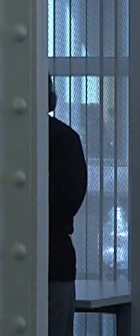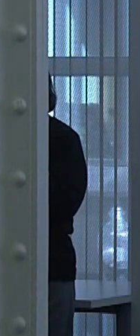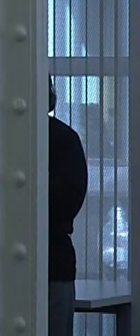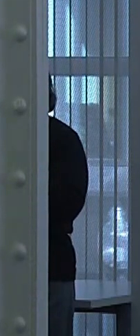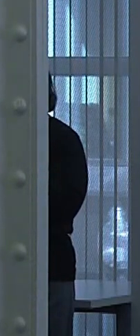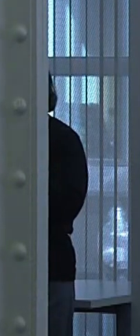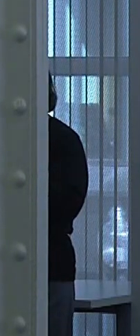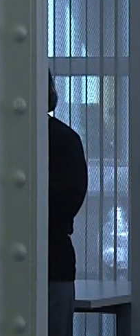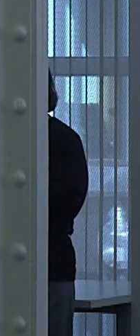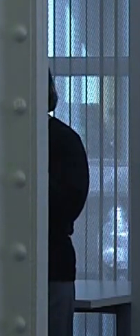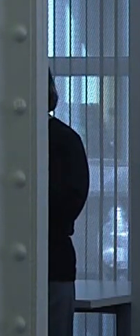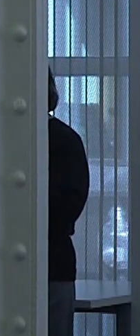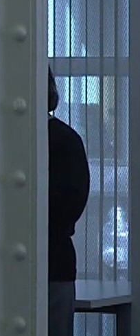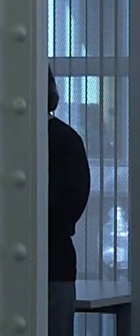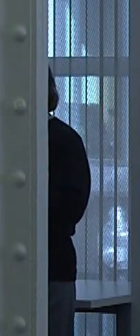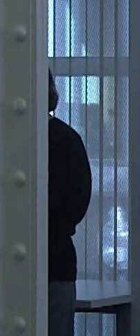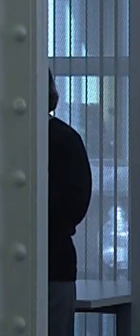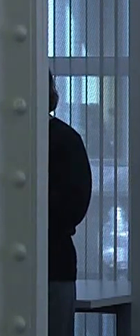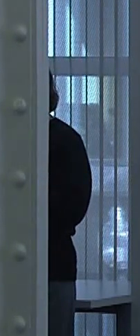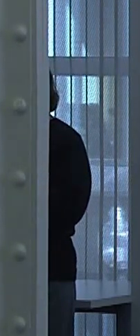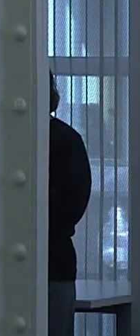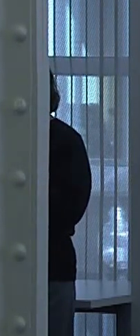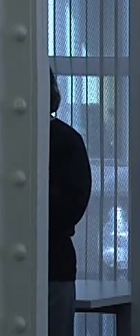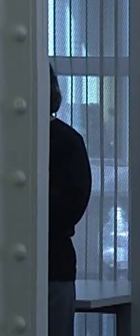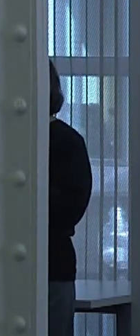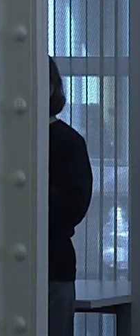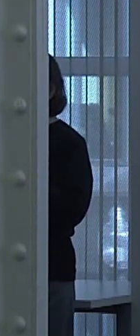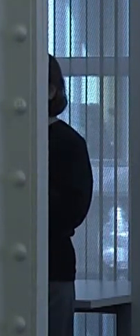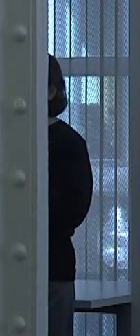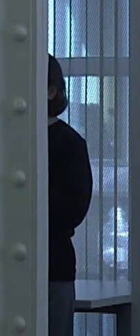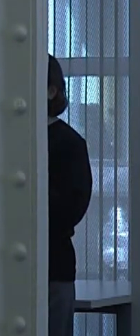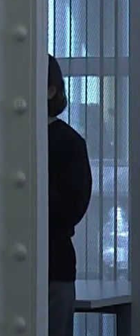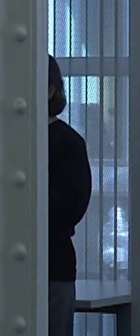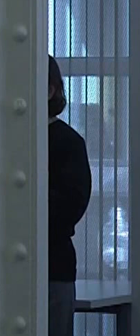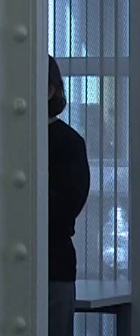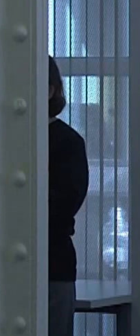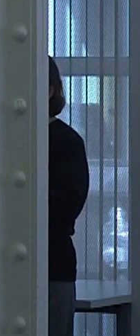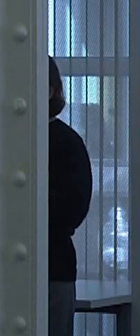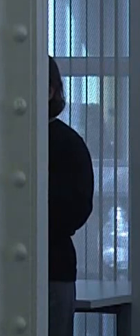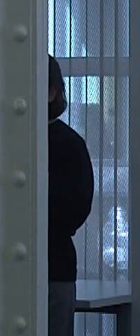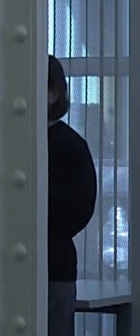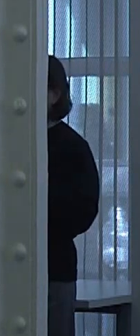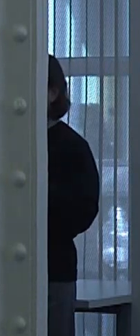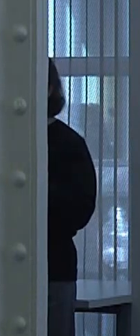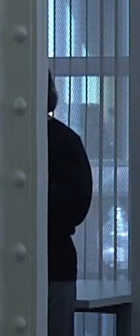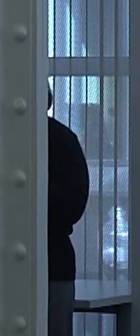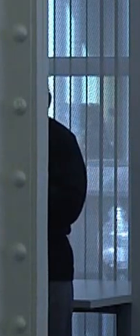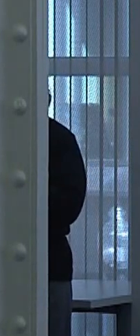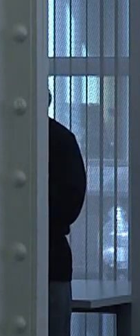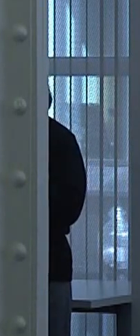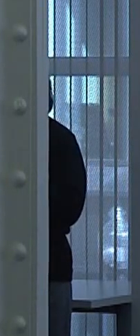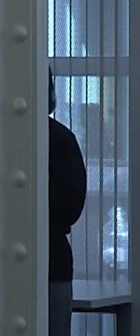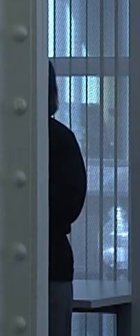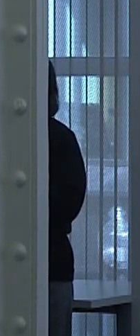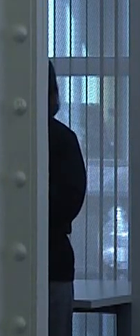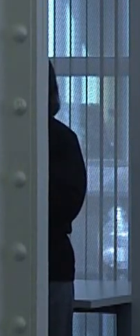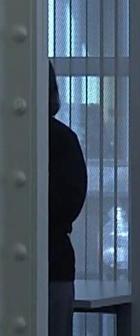which are 21 foot metal barrier between the US and Mexico and what the Border Studies Program was,